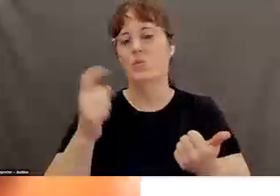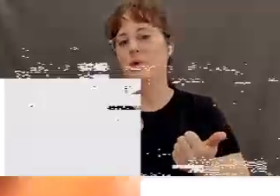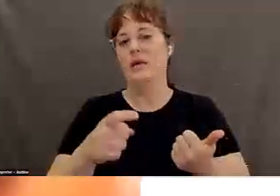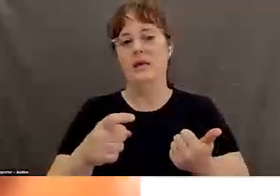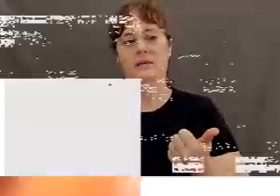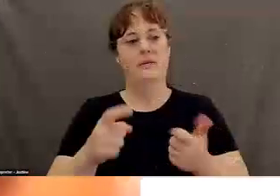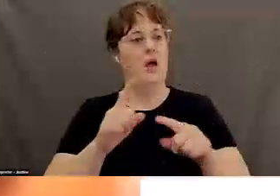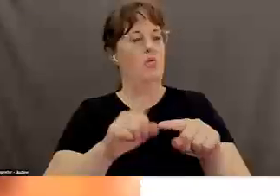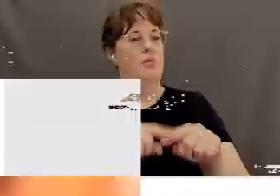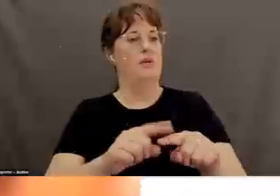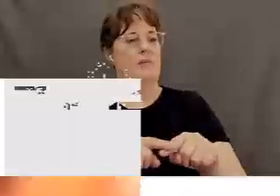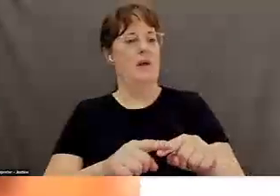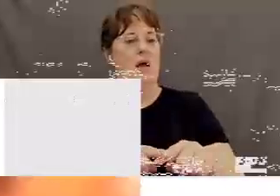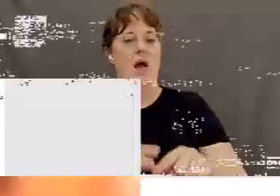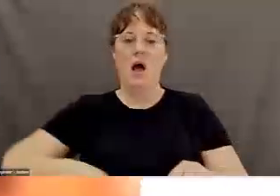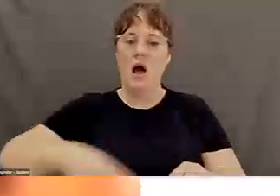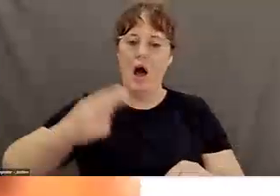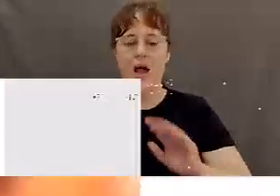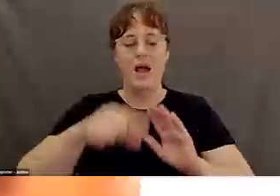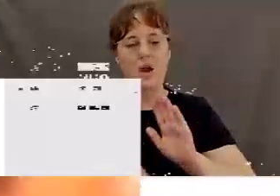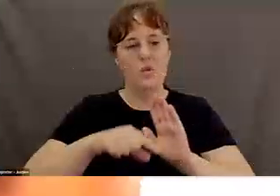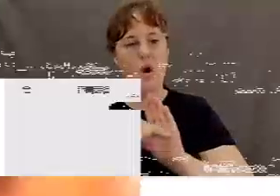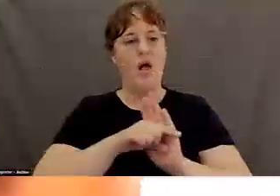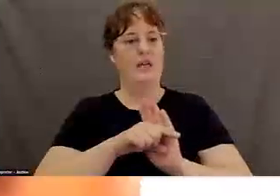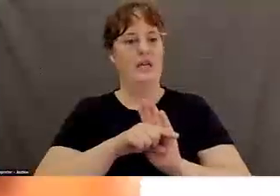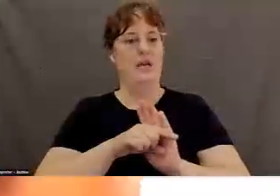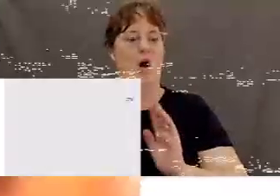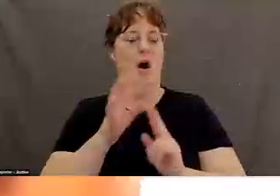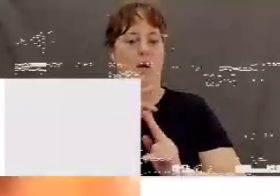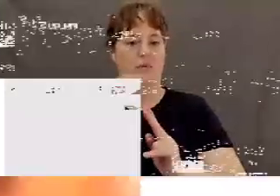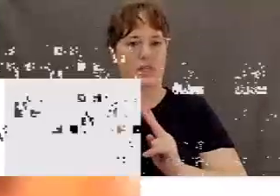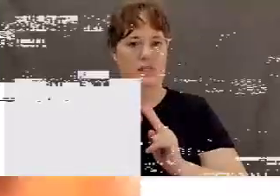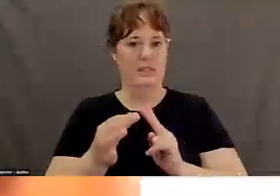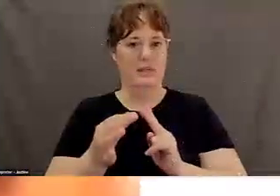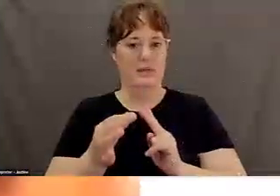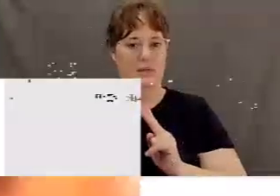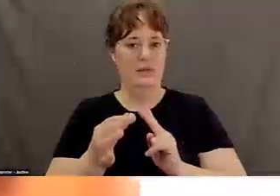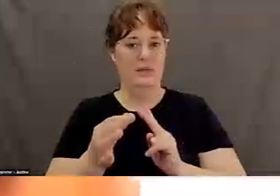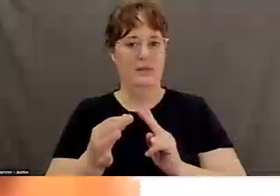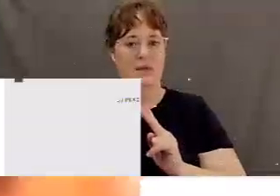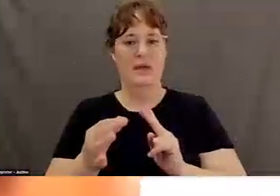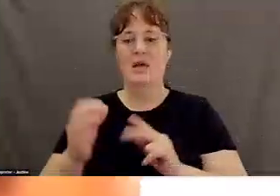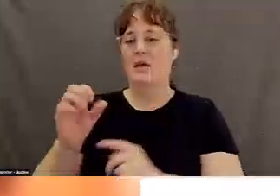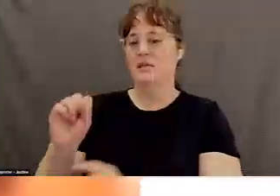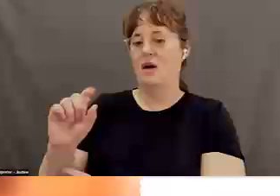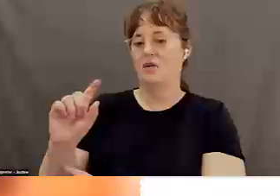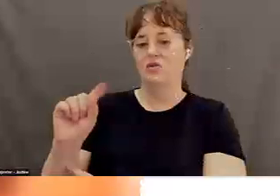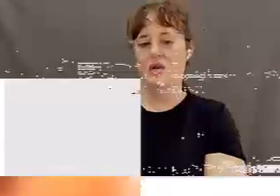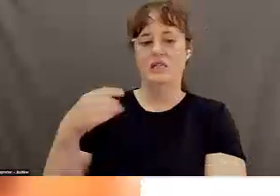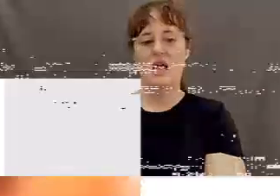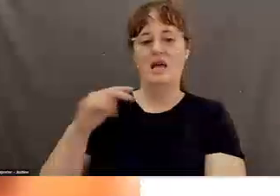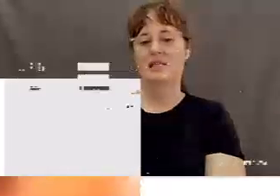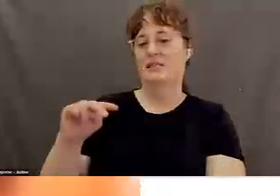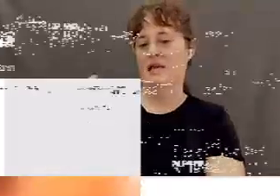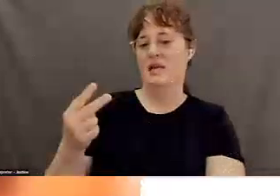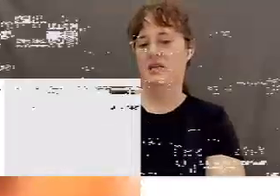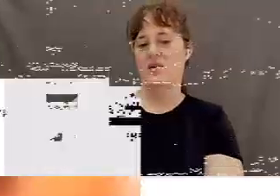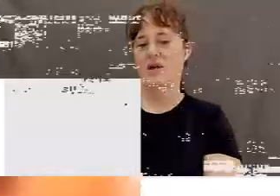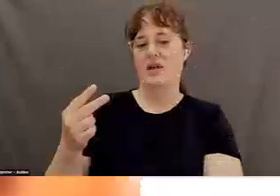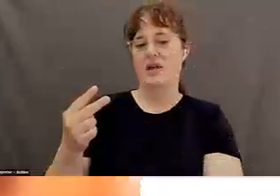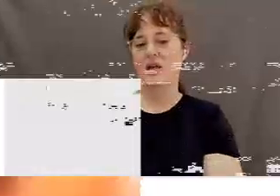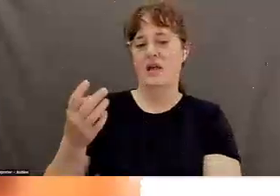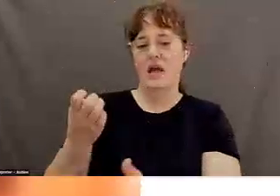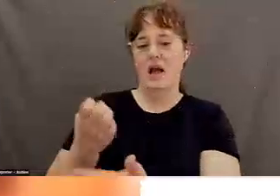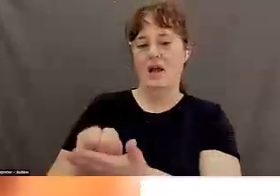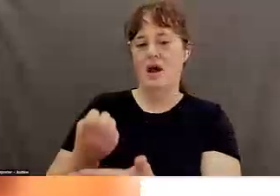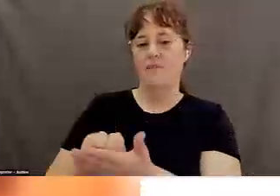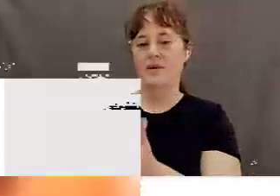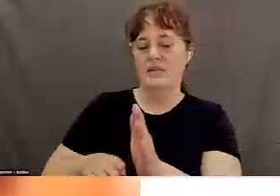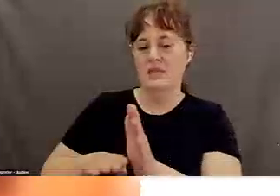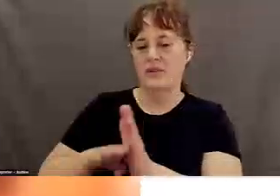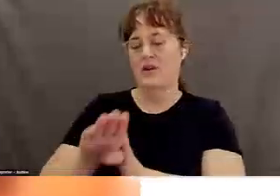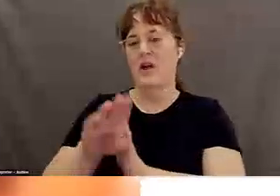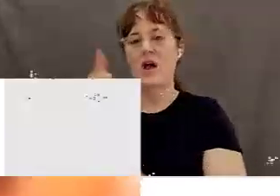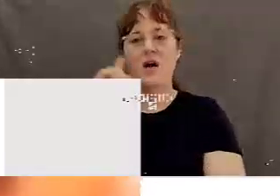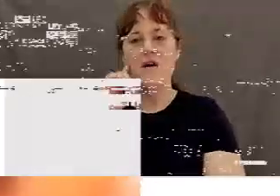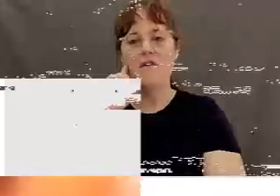Boardroom: But Sound Transit also offers a secondary exponential economic development opportunity for people who build and operate this system.